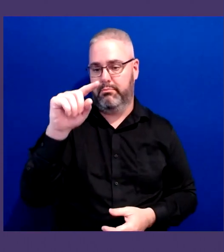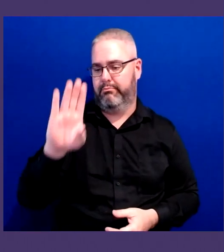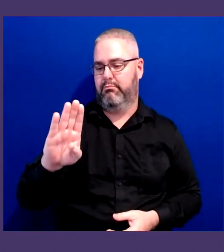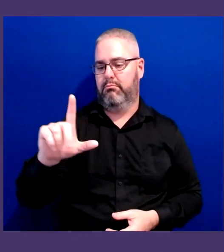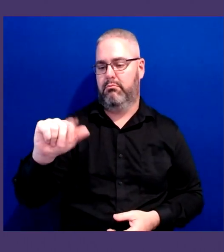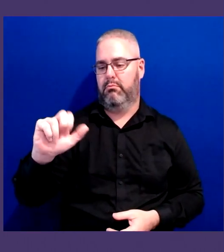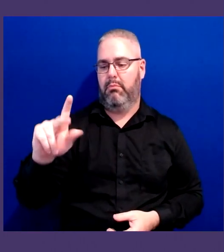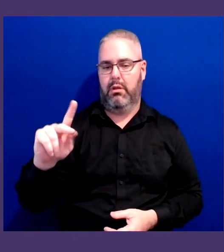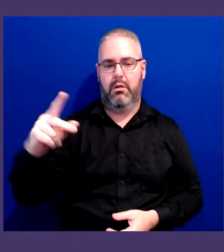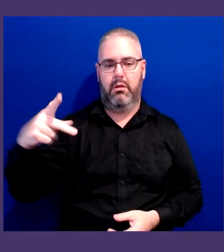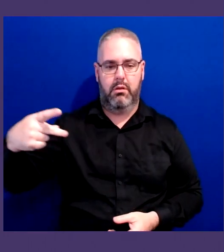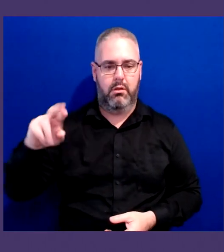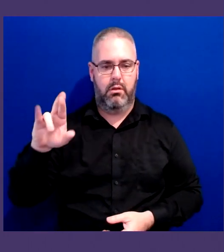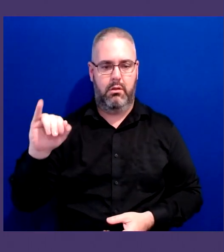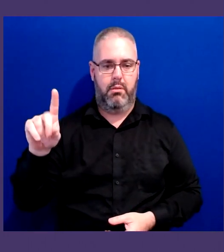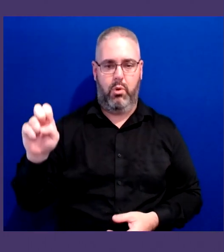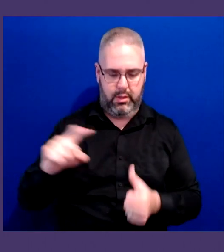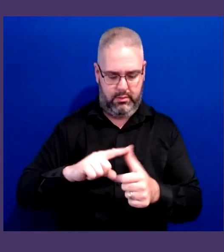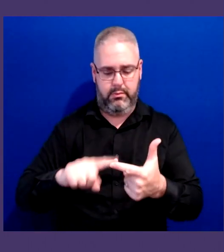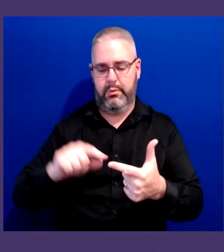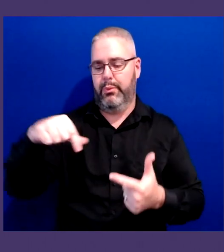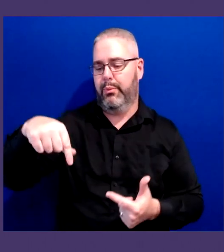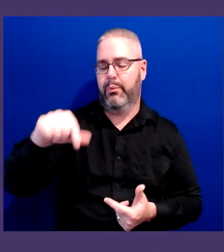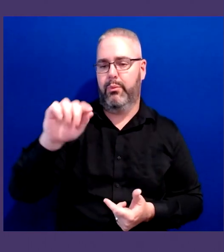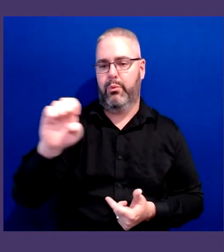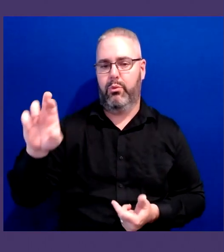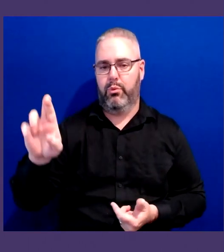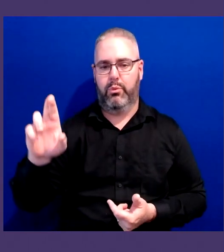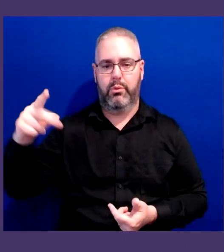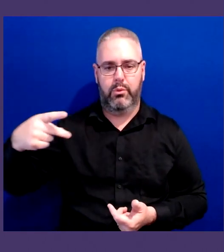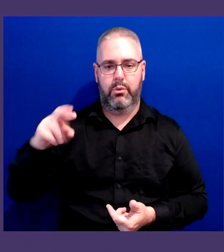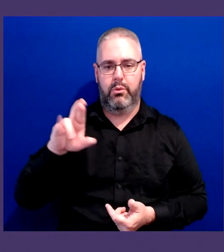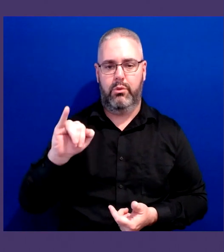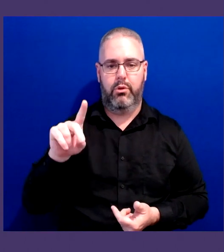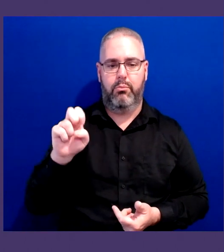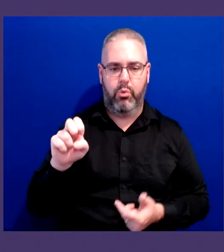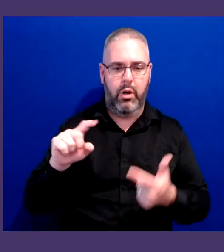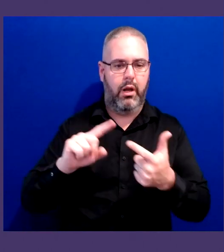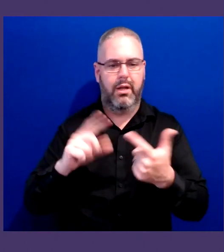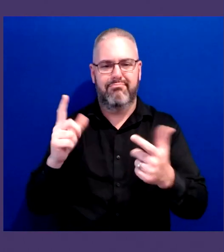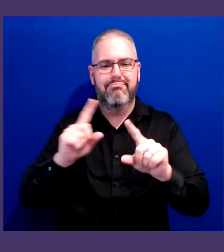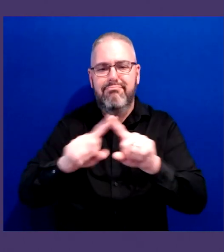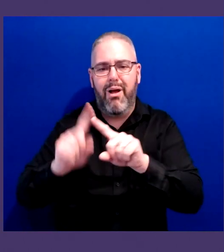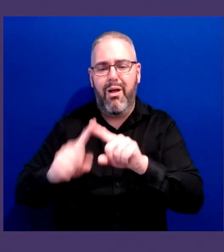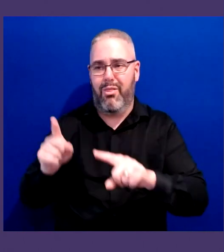The tipping point for those movements was community coming together not only to push back,